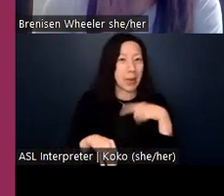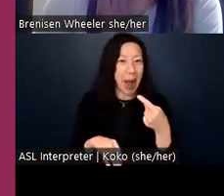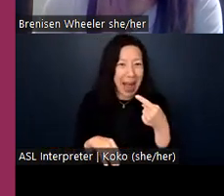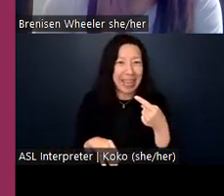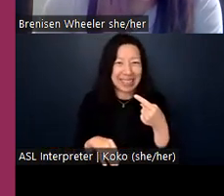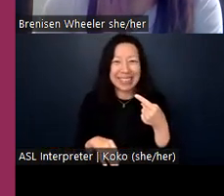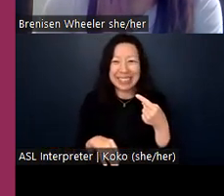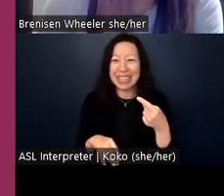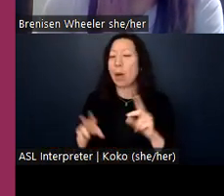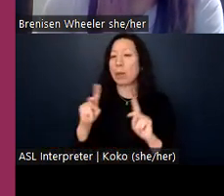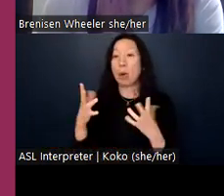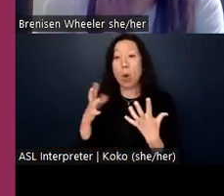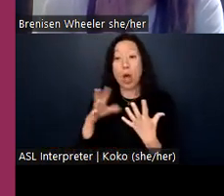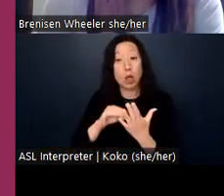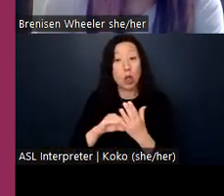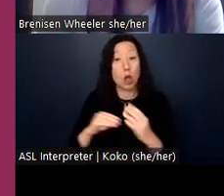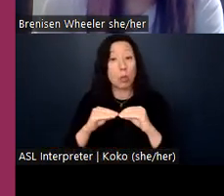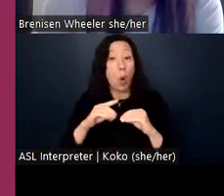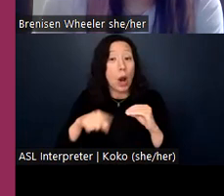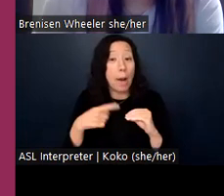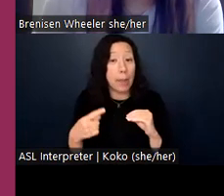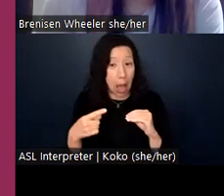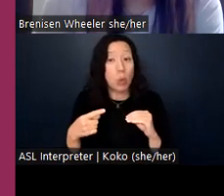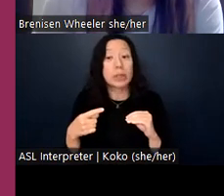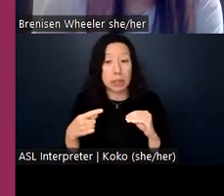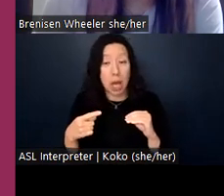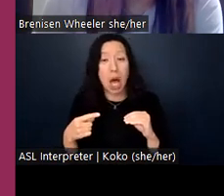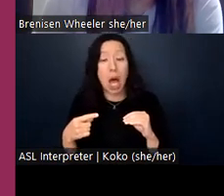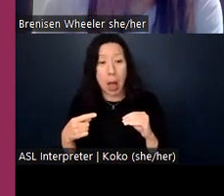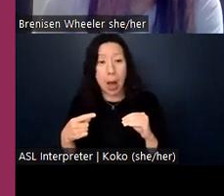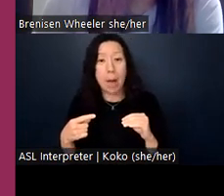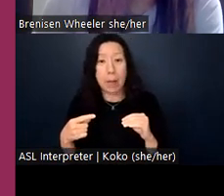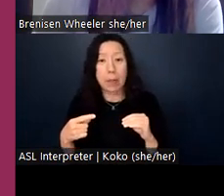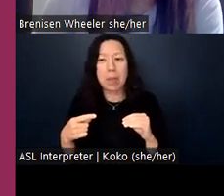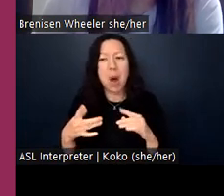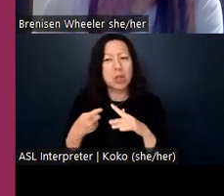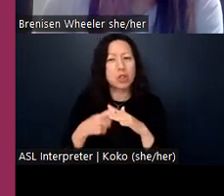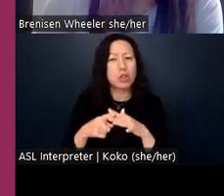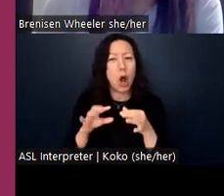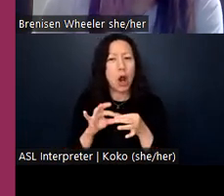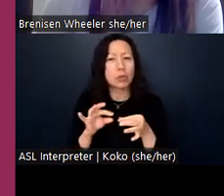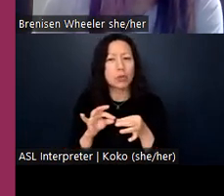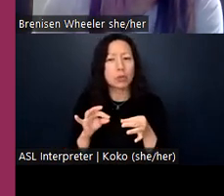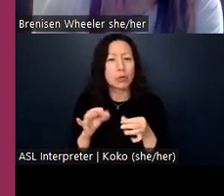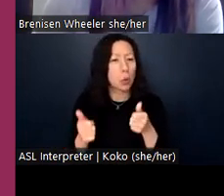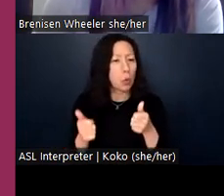learn more about start with which one is on this slide.